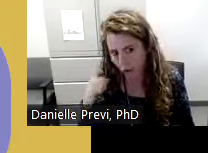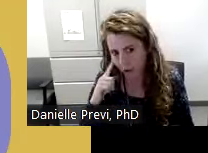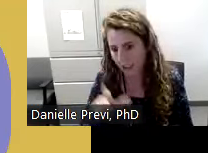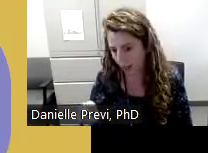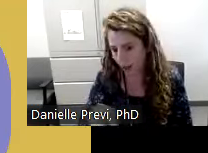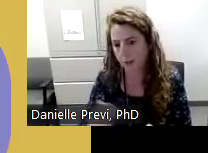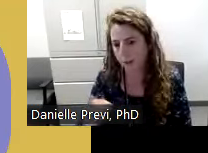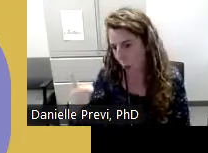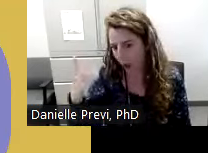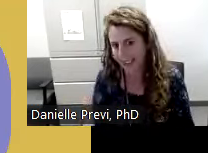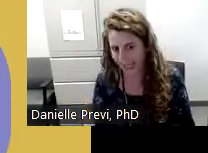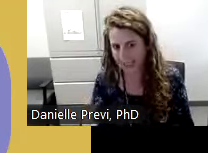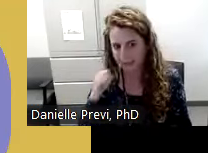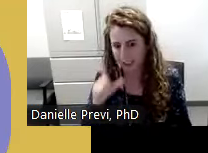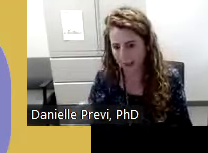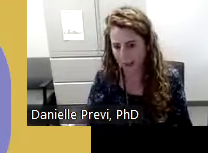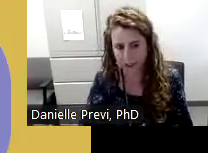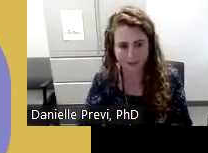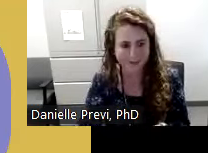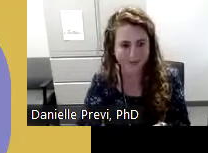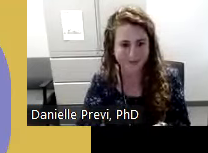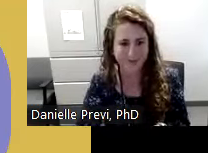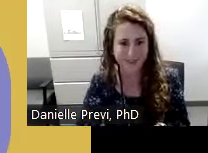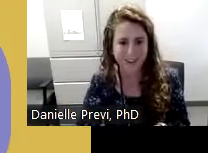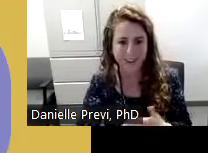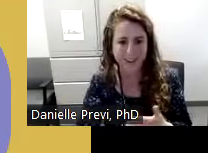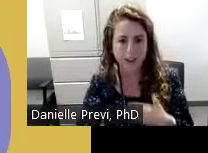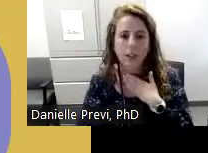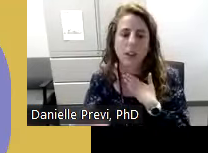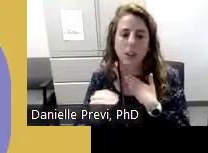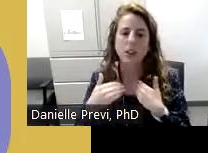then. We have those folks with unilateral hearing loss which means hearing loss on one side.